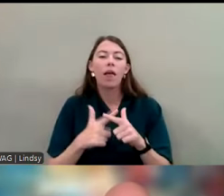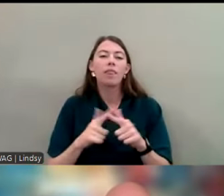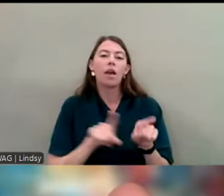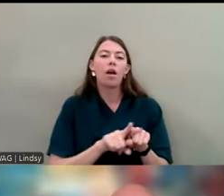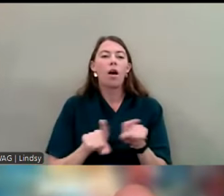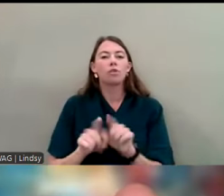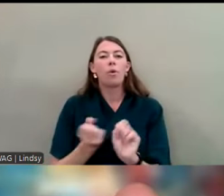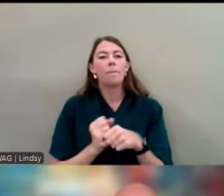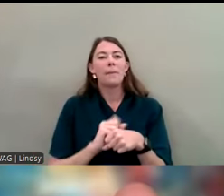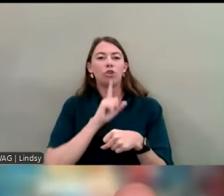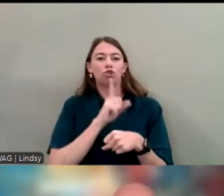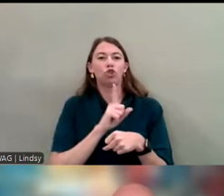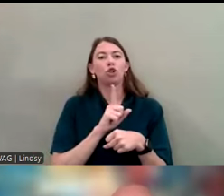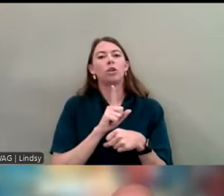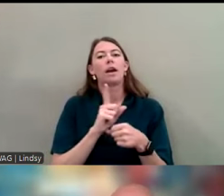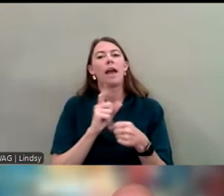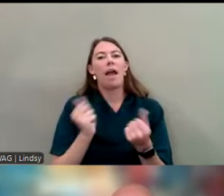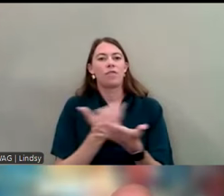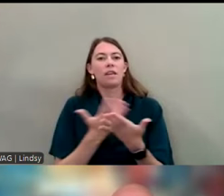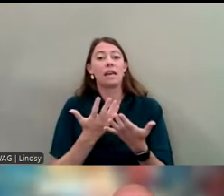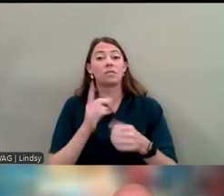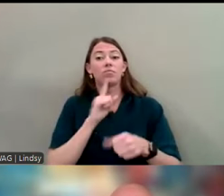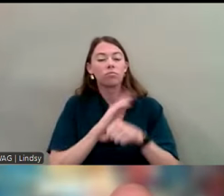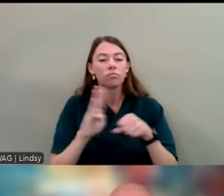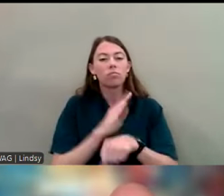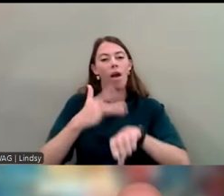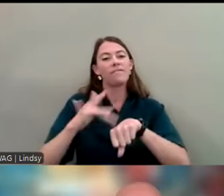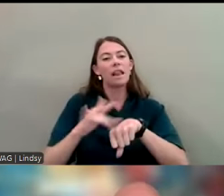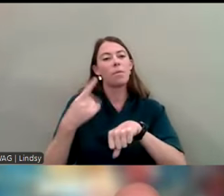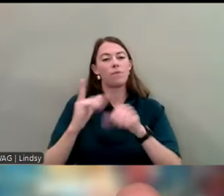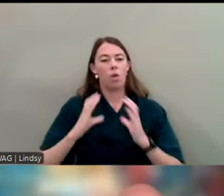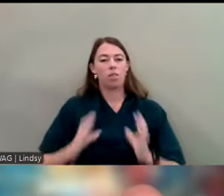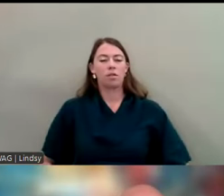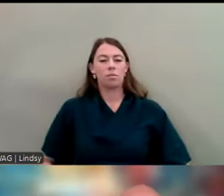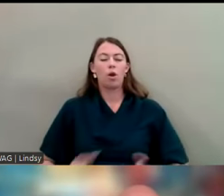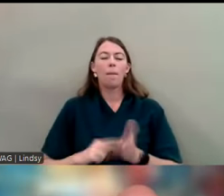production so that they are available to the customers to use and improving the website.